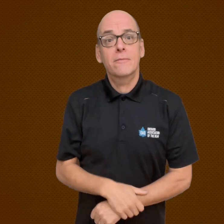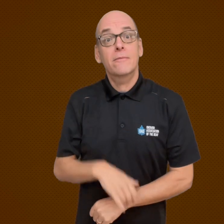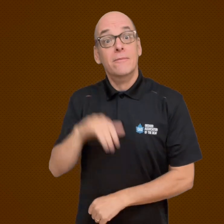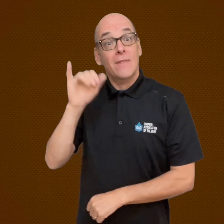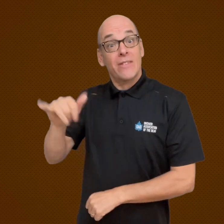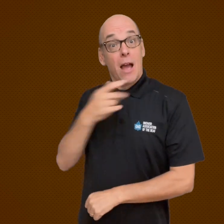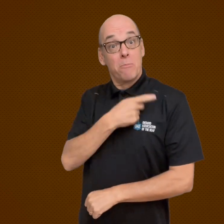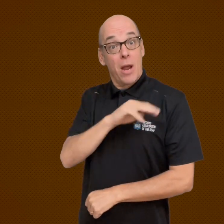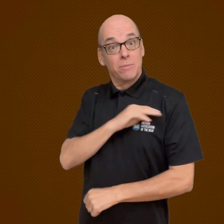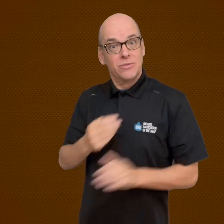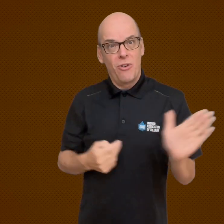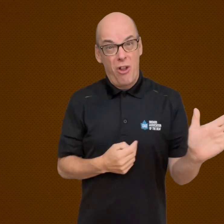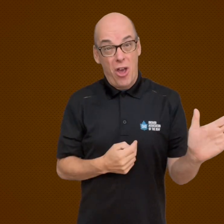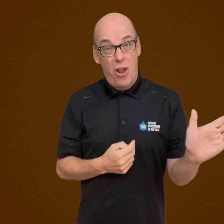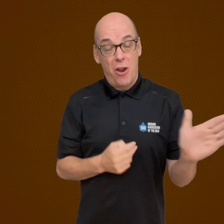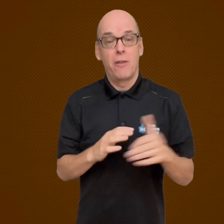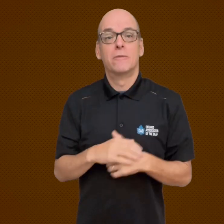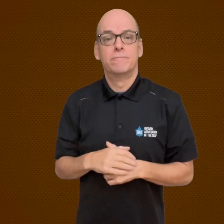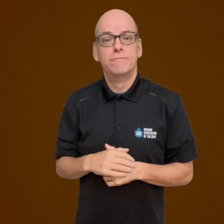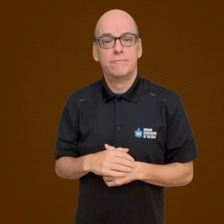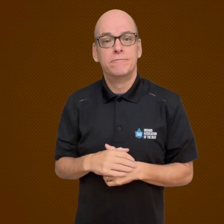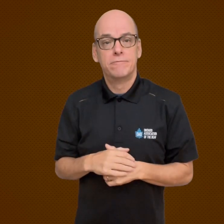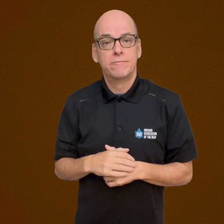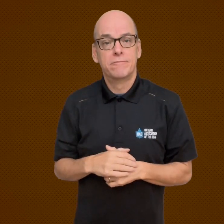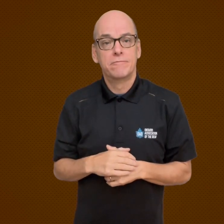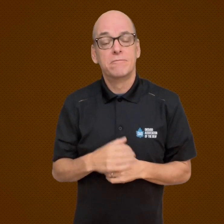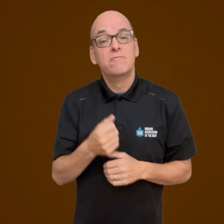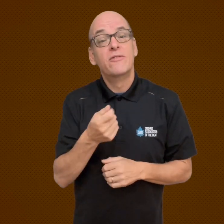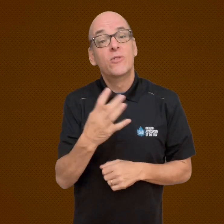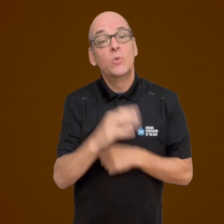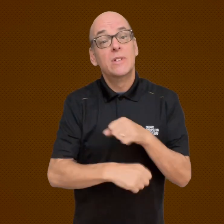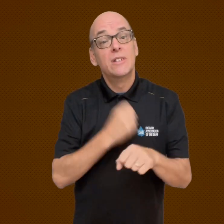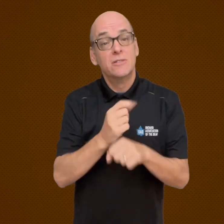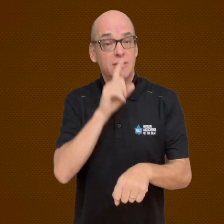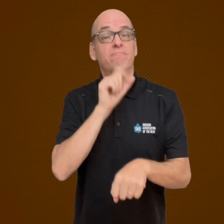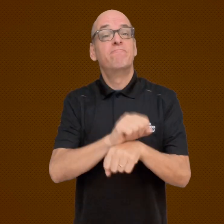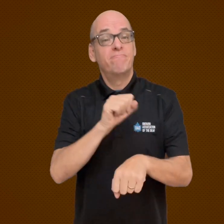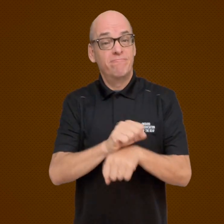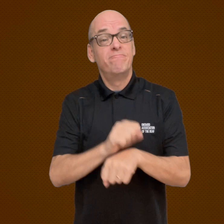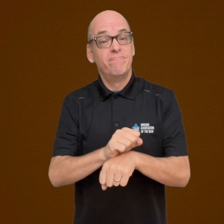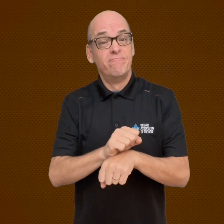A few years later after that Prime Minister shared that information,